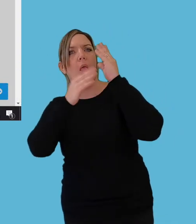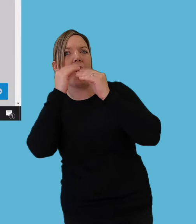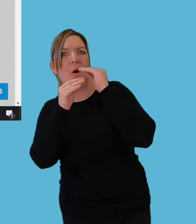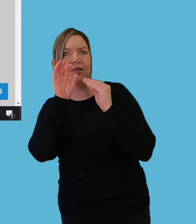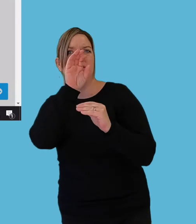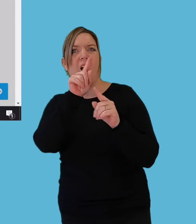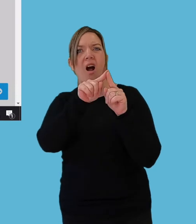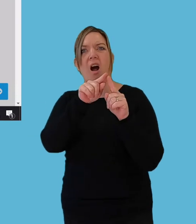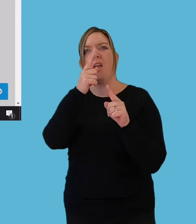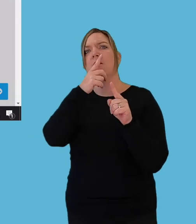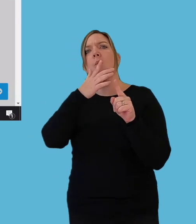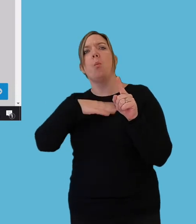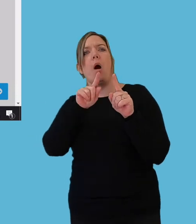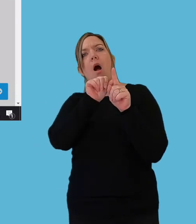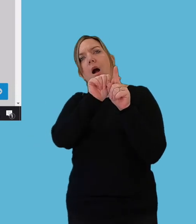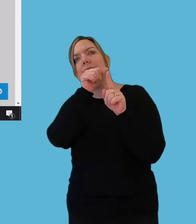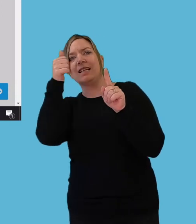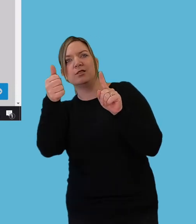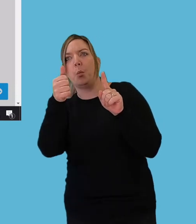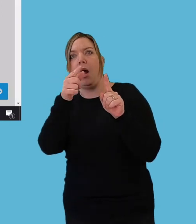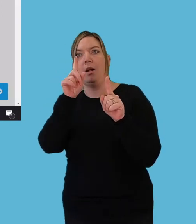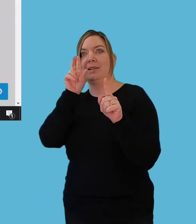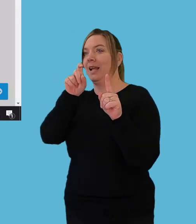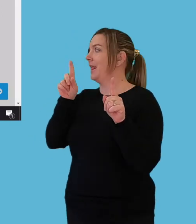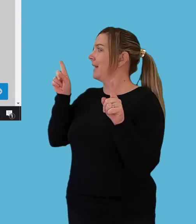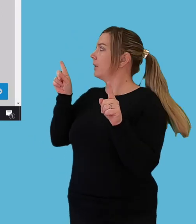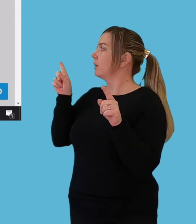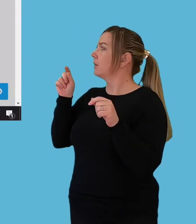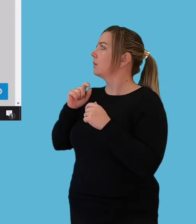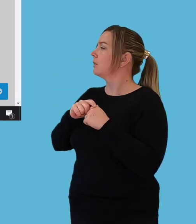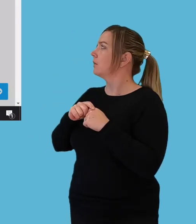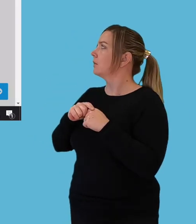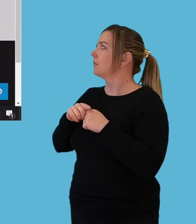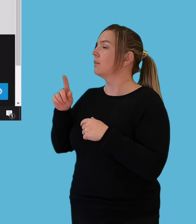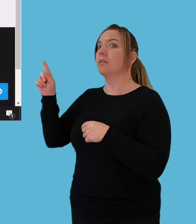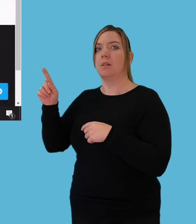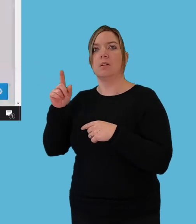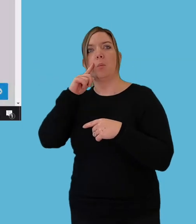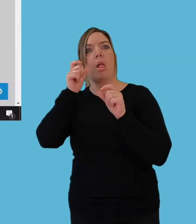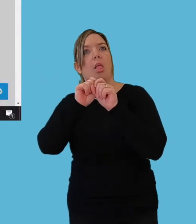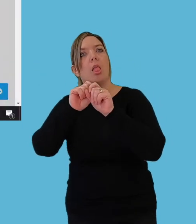you've now looked for the online learning tile, to go to another tile, you just click in here,